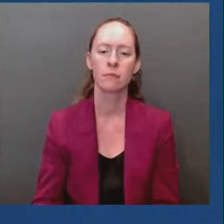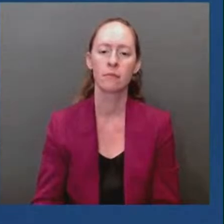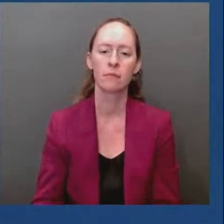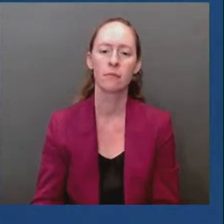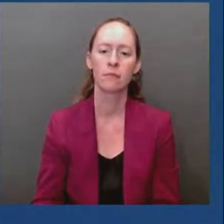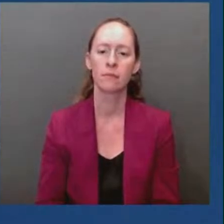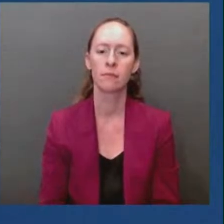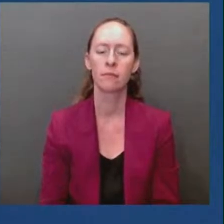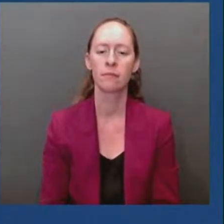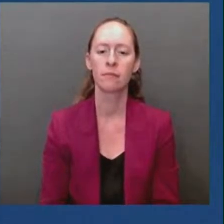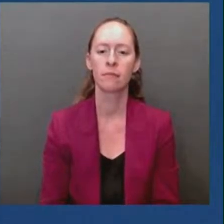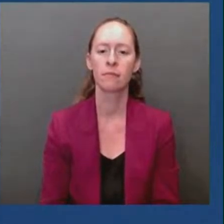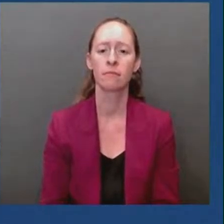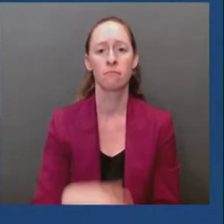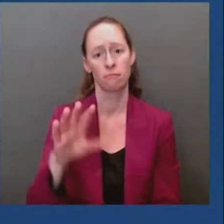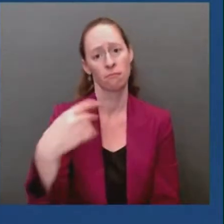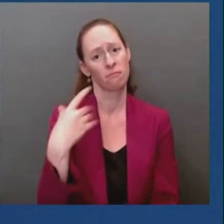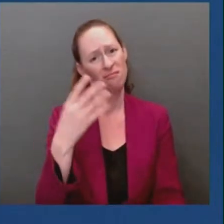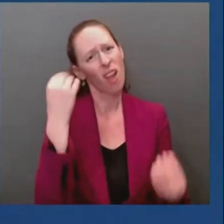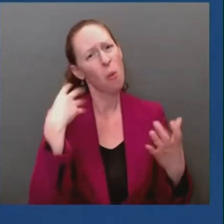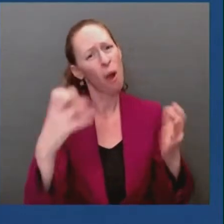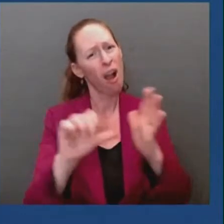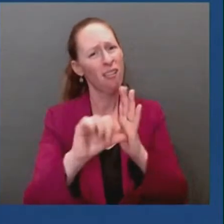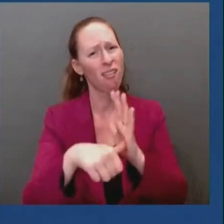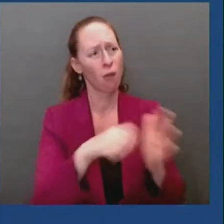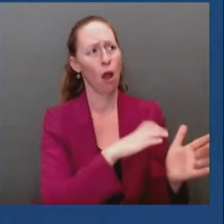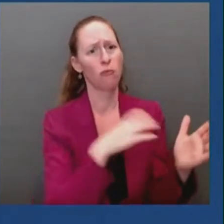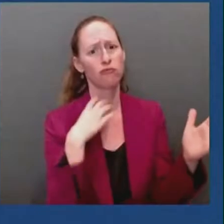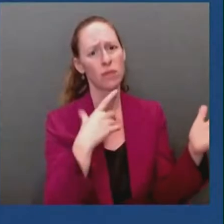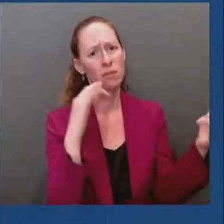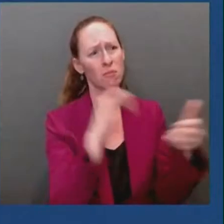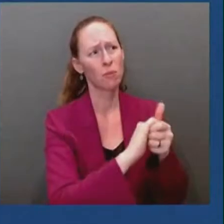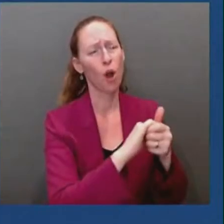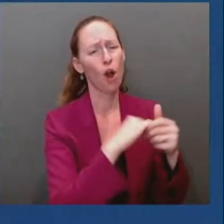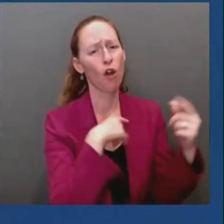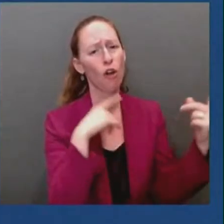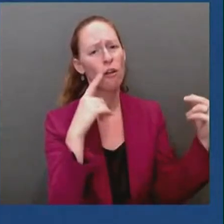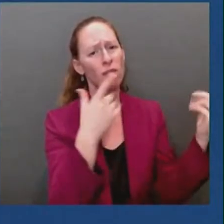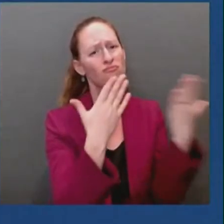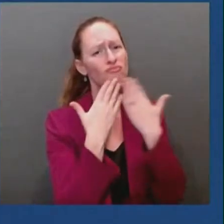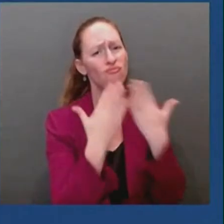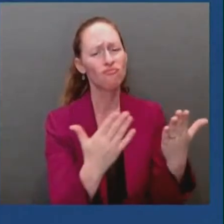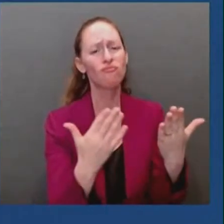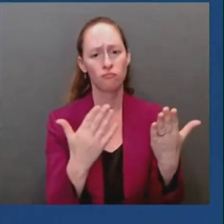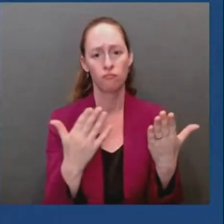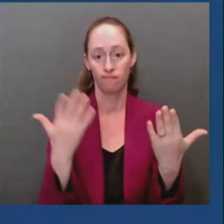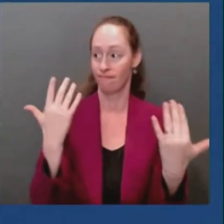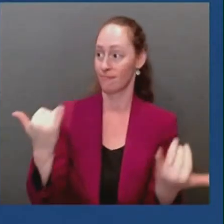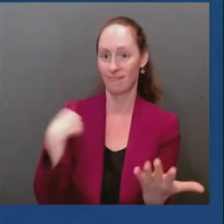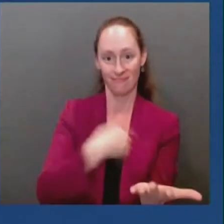MR. SECRETARY, DON'T KNOW IF I